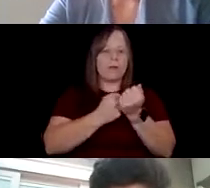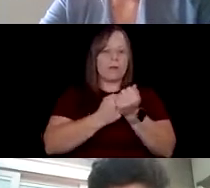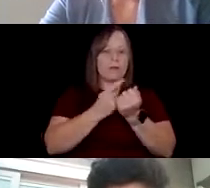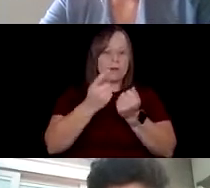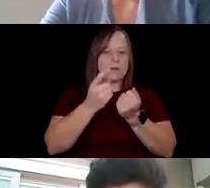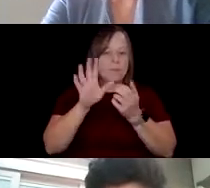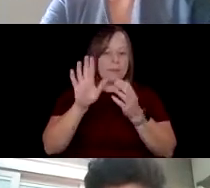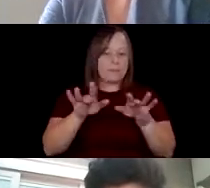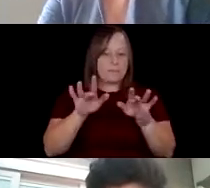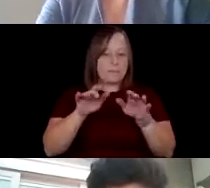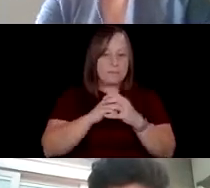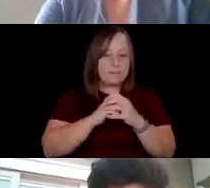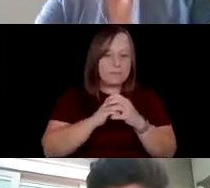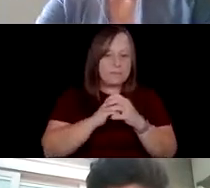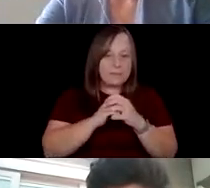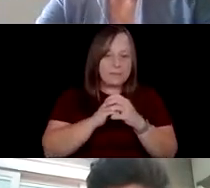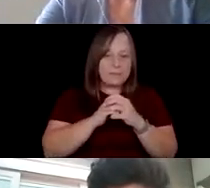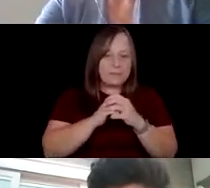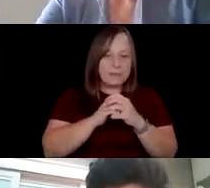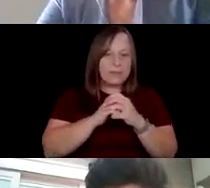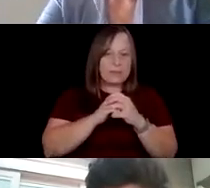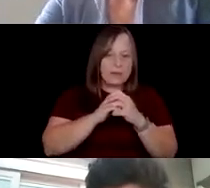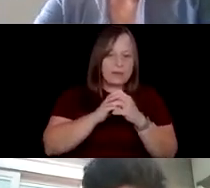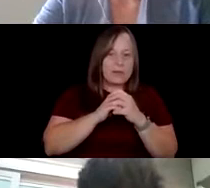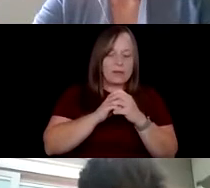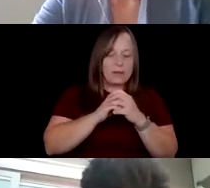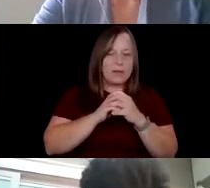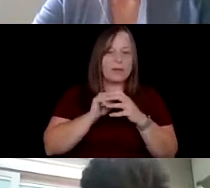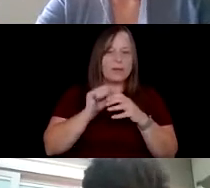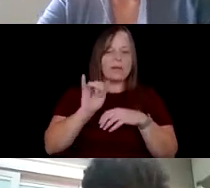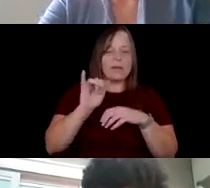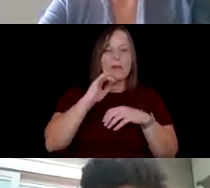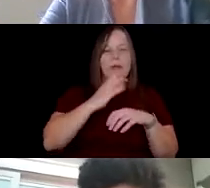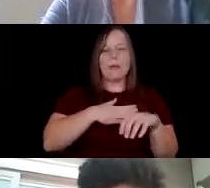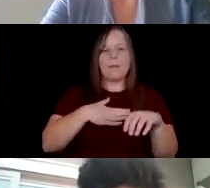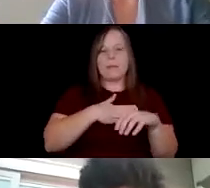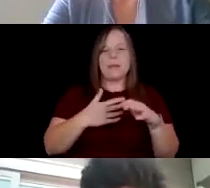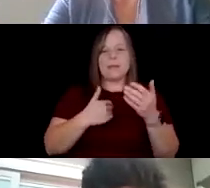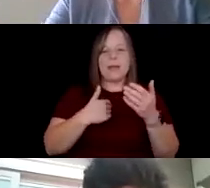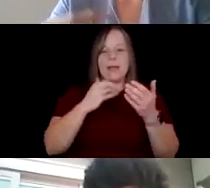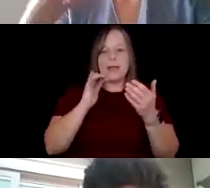a grant from the New York Bar Foundation, which we are very pleased to have. And this project has been about educating